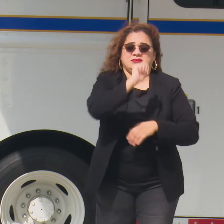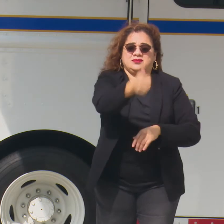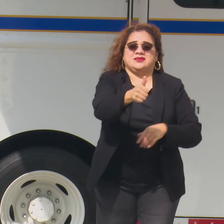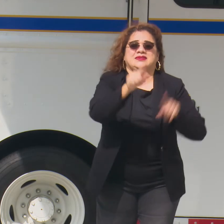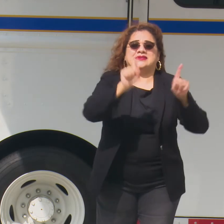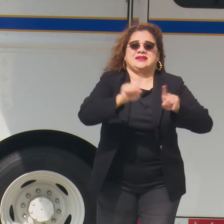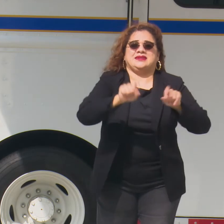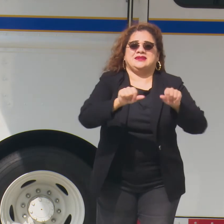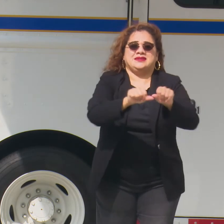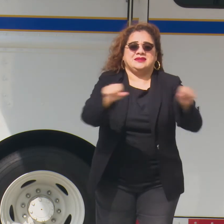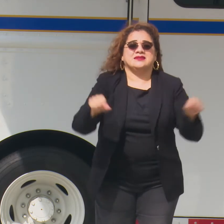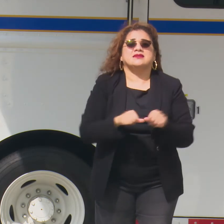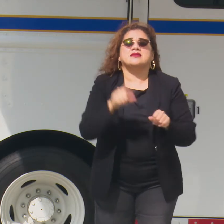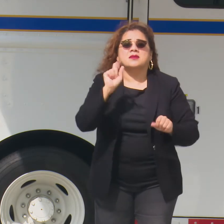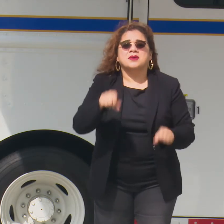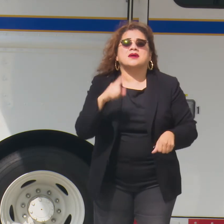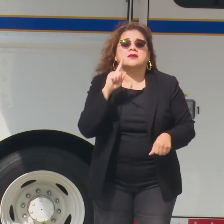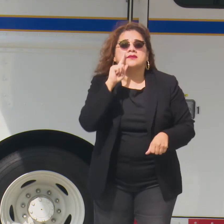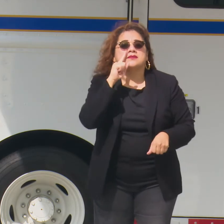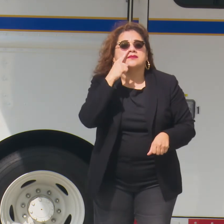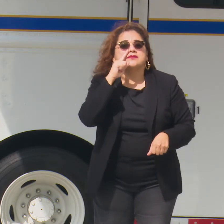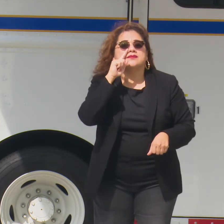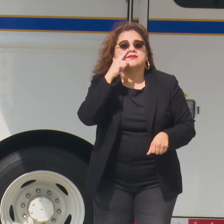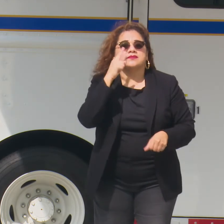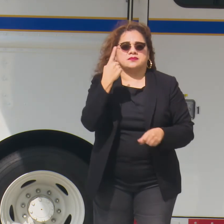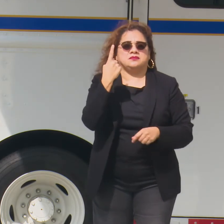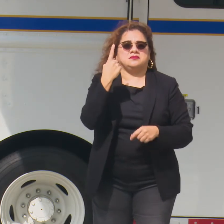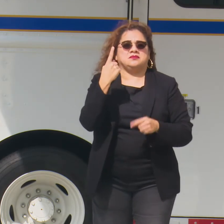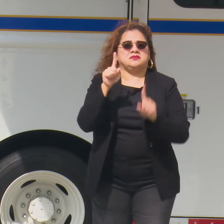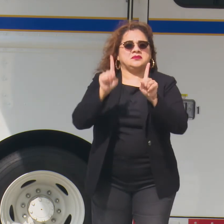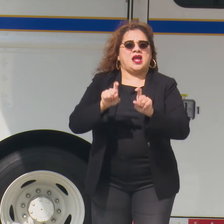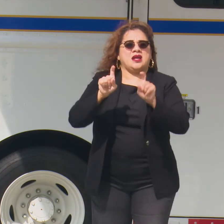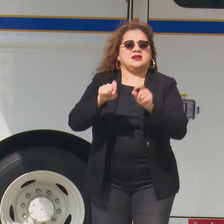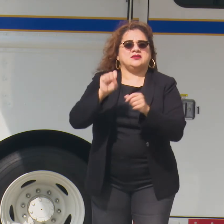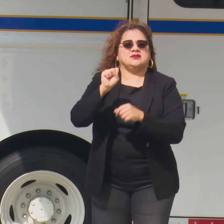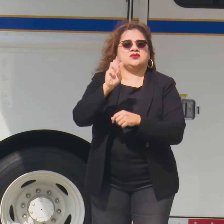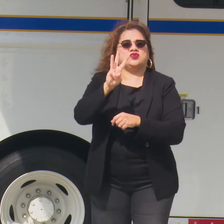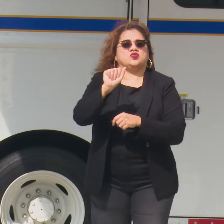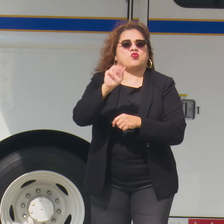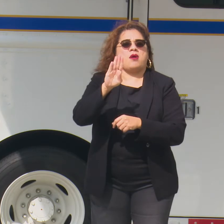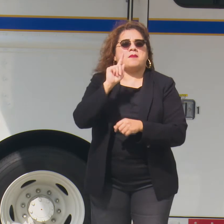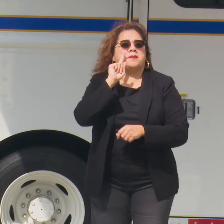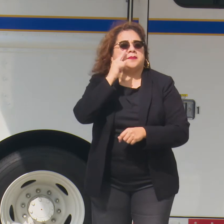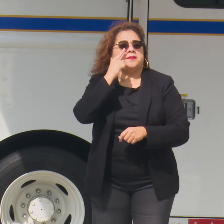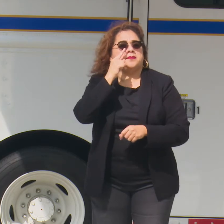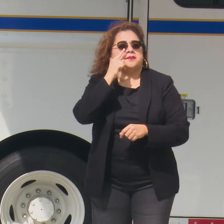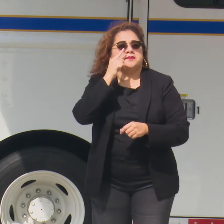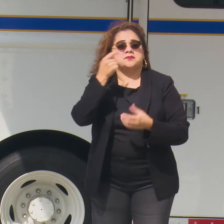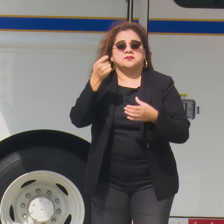nasal swab test which means that the samples are collected by swabbing somebody's nose. Individuals can do their own